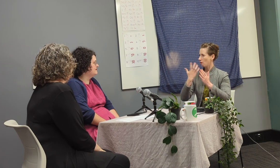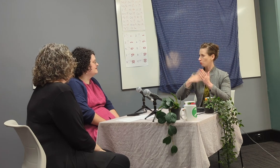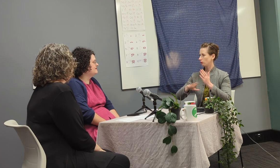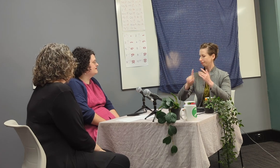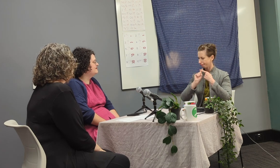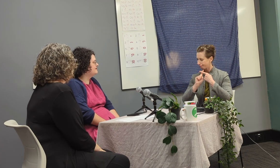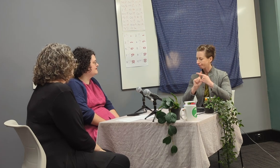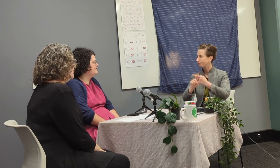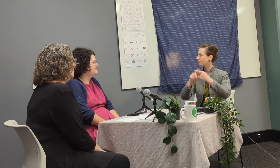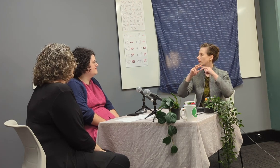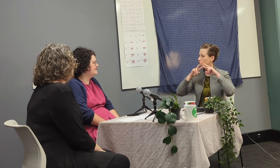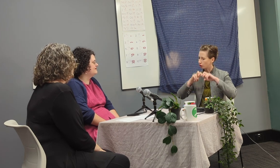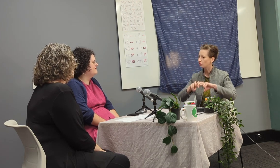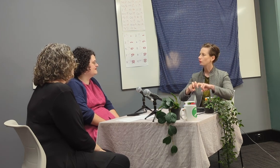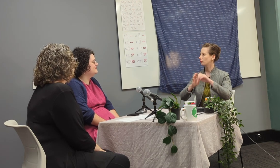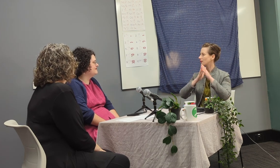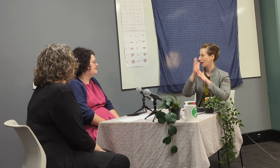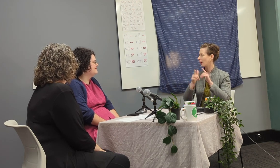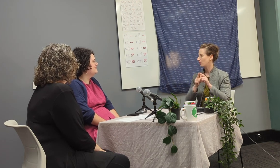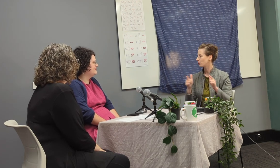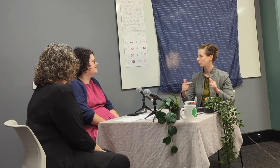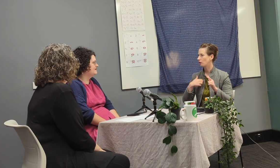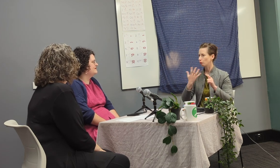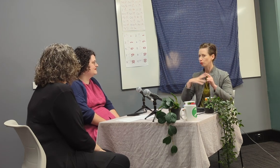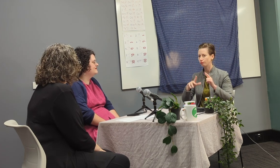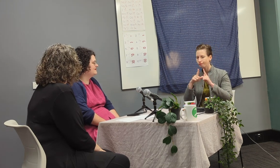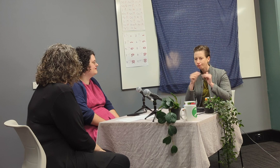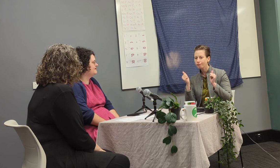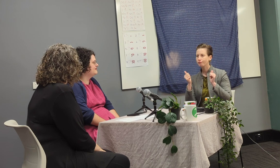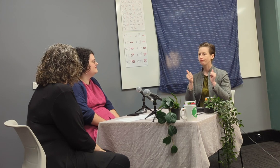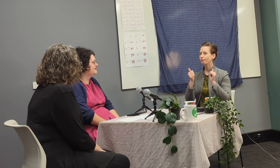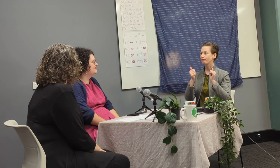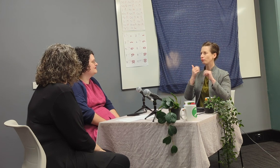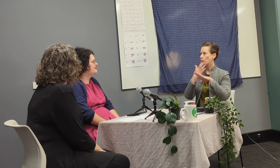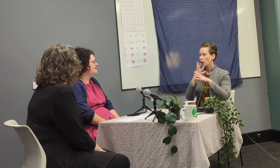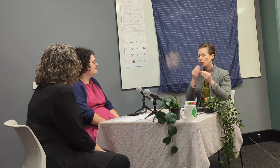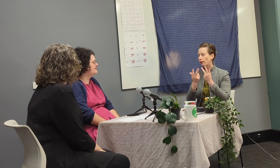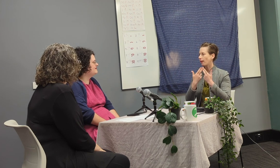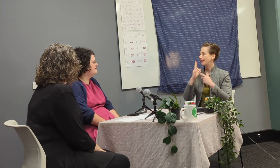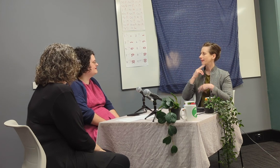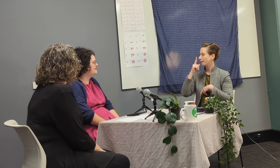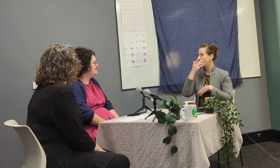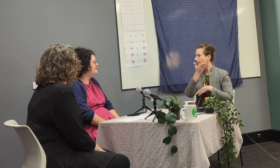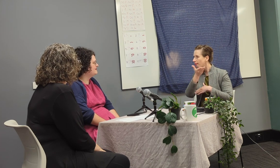to be doing – I wanted to continue researching sign language, I wanted to look at linguistics